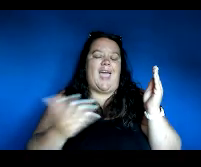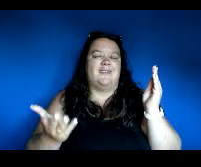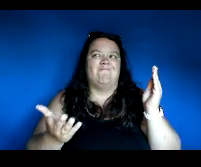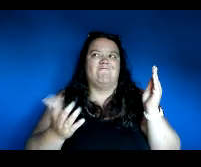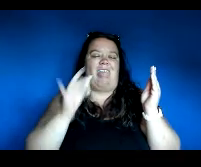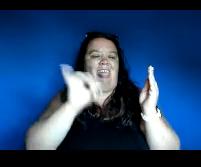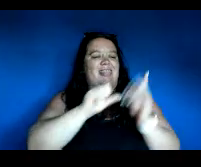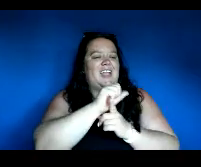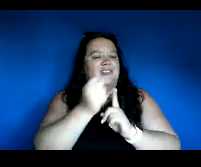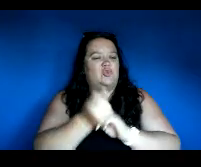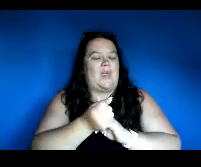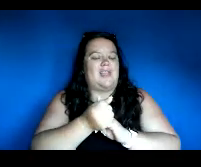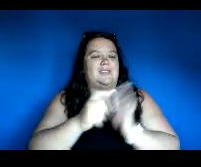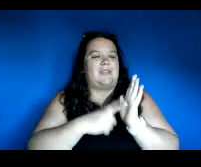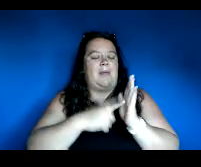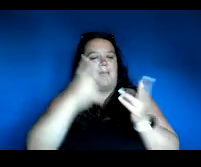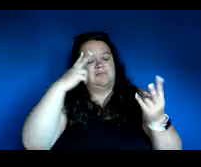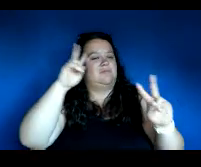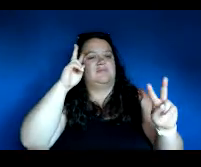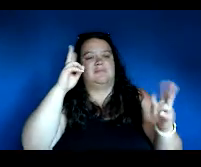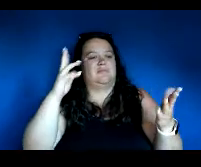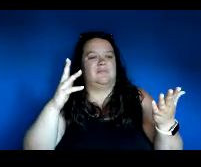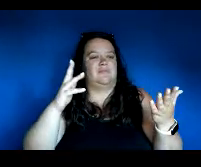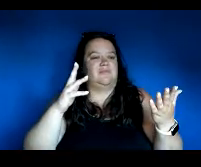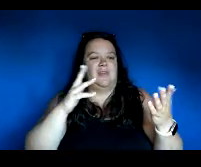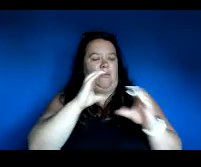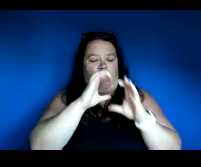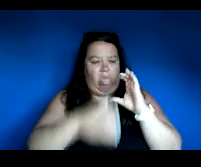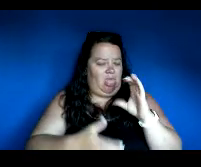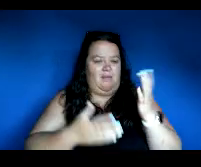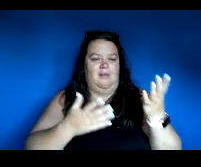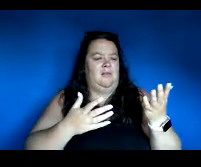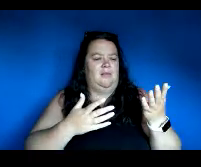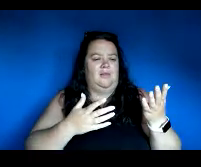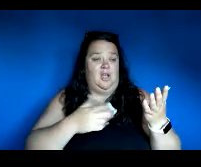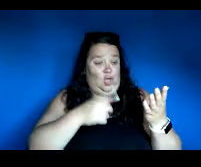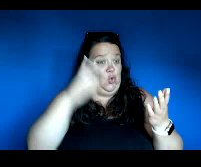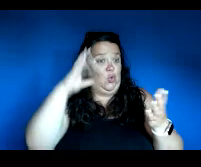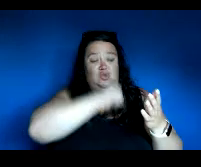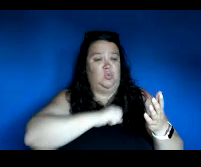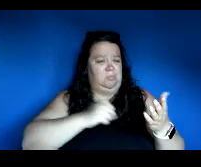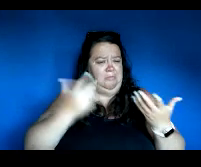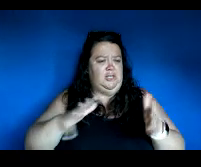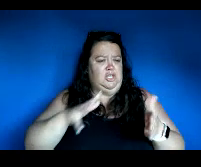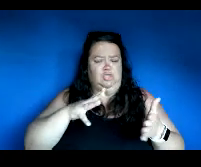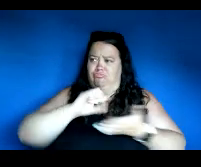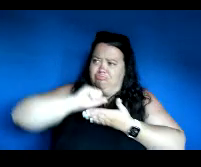not misinformation, but miscommunication, can happen. You sent the letter, so you just sort of assume things are gonna be okay,